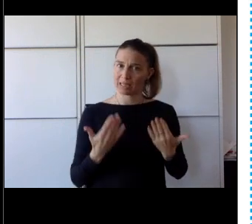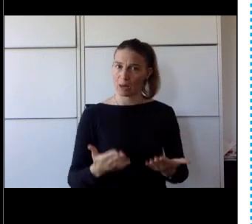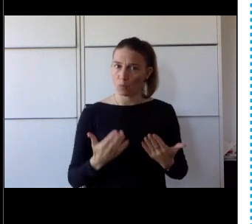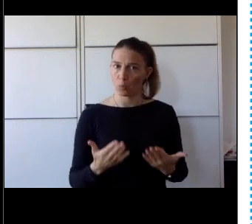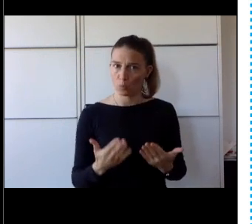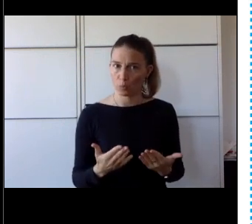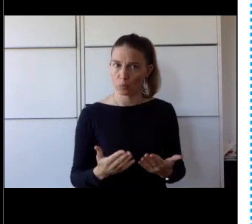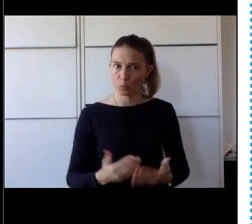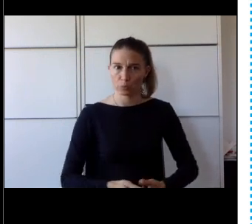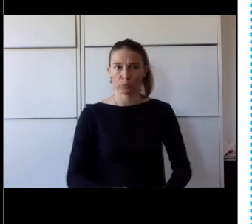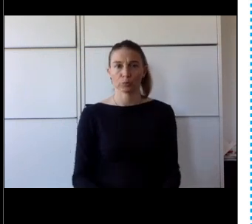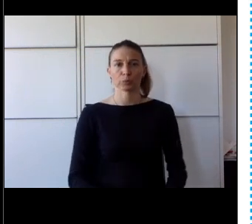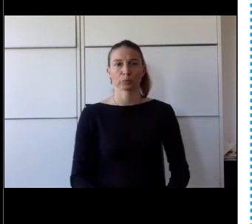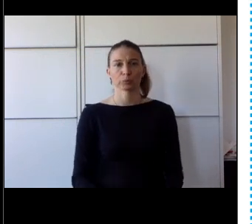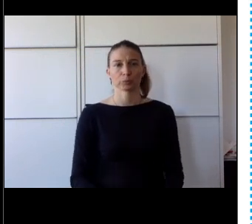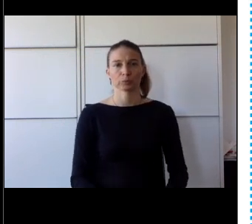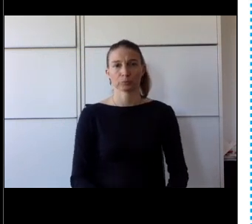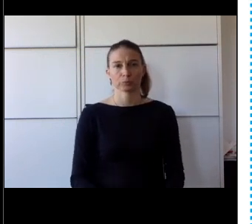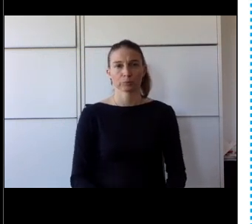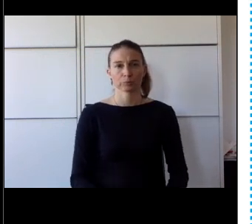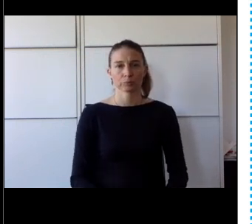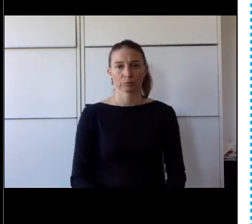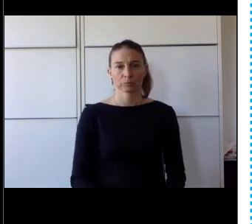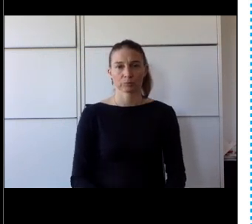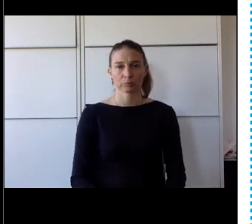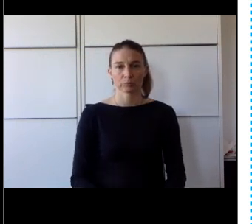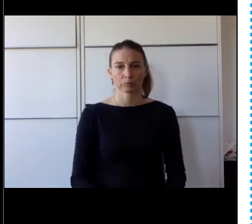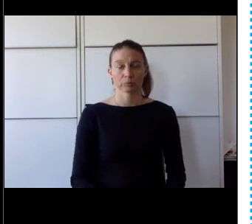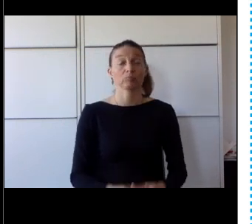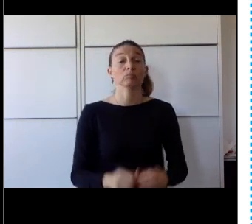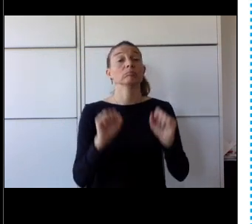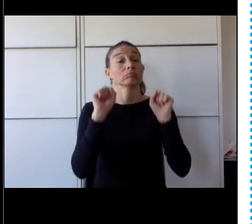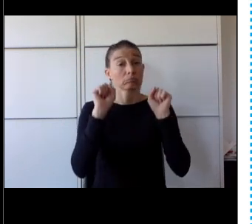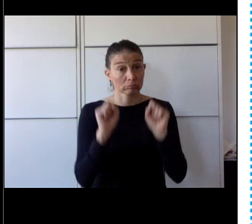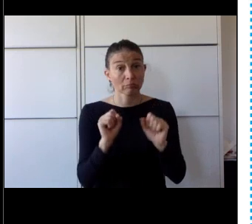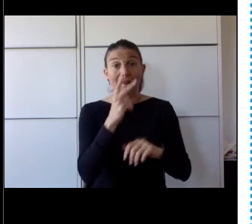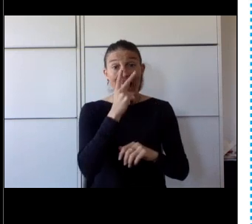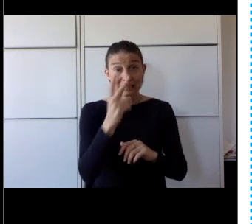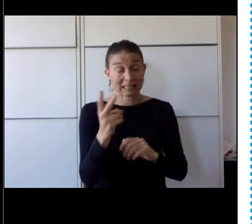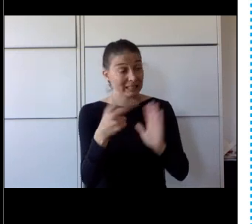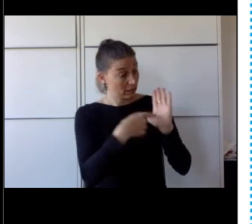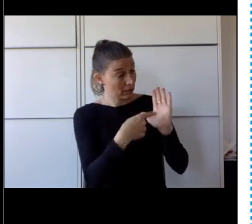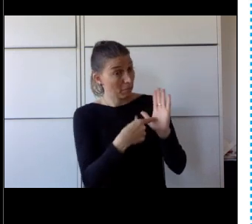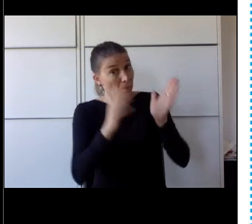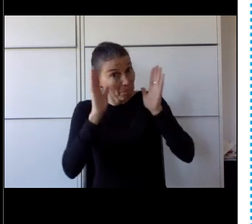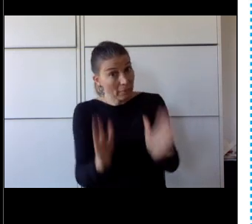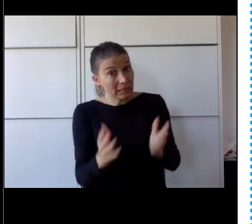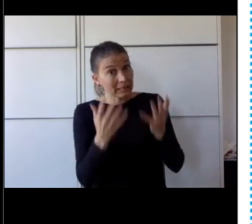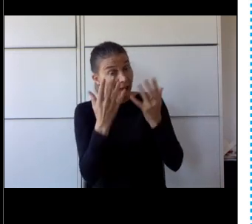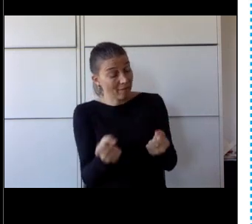on the website of the EU journal they can see the text and so they see what requirements the Act asks